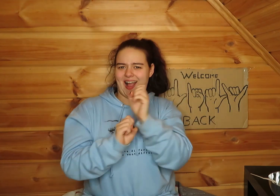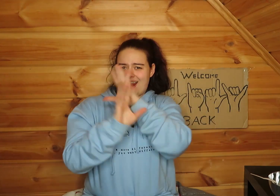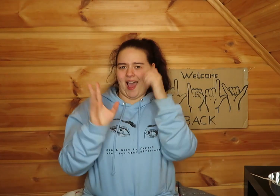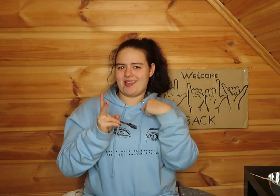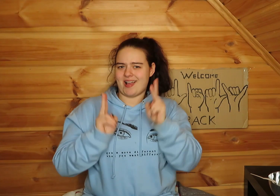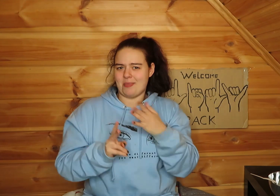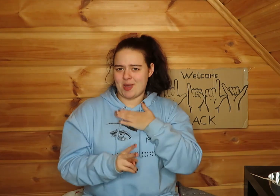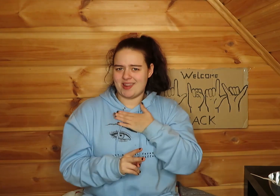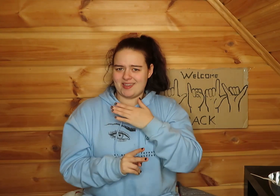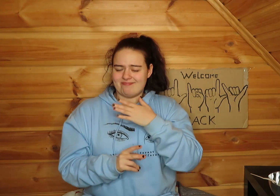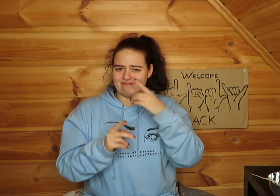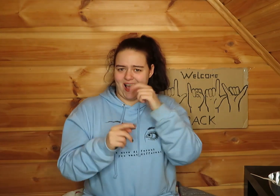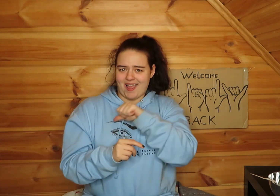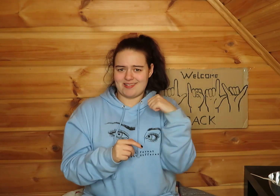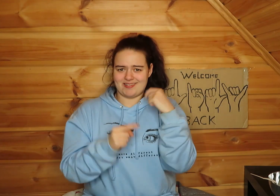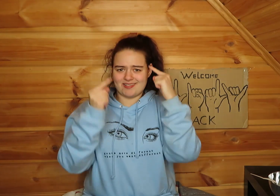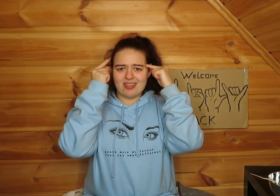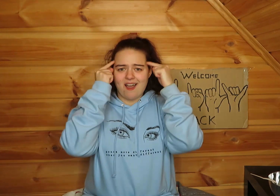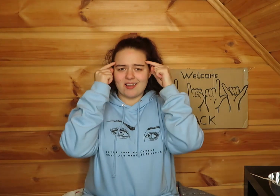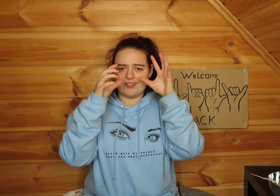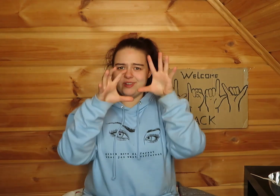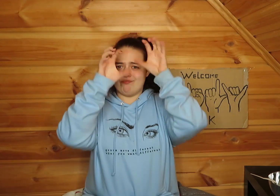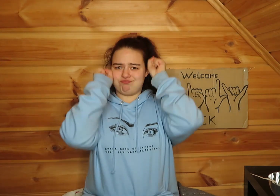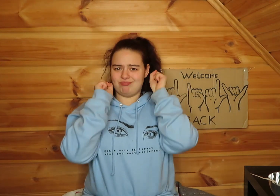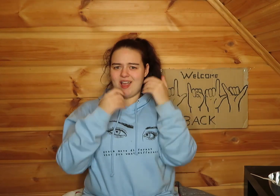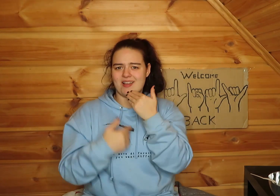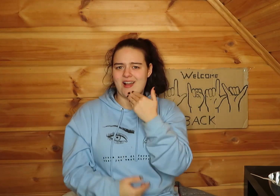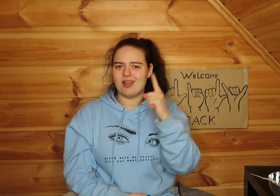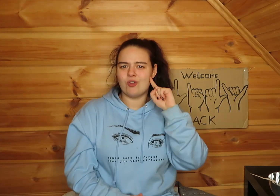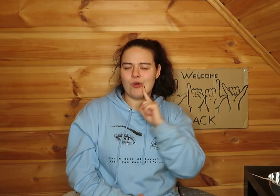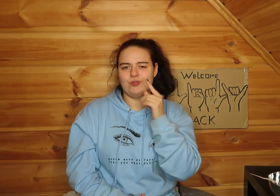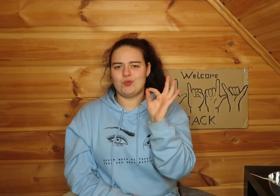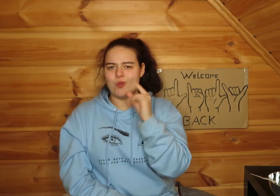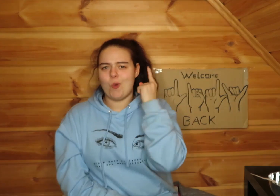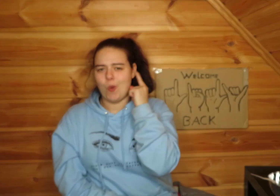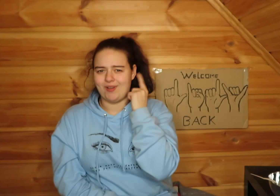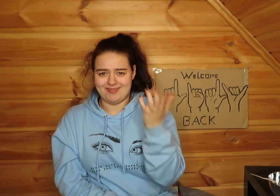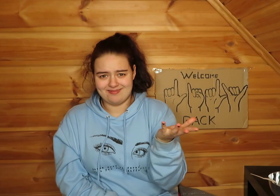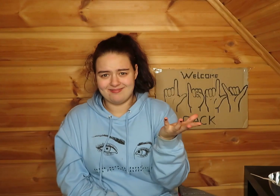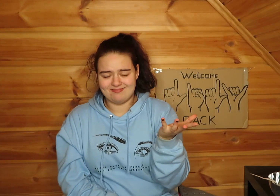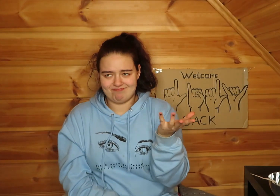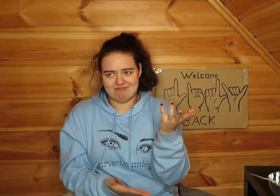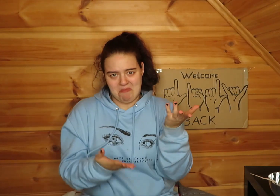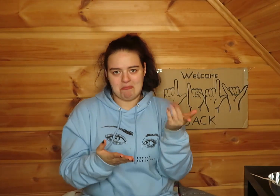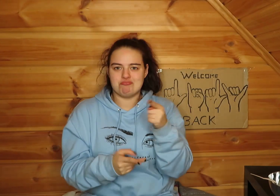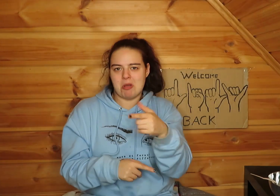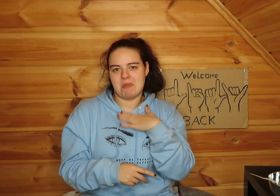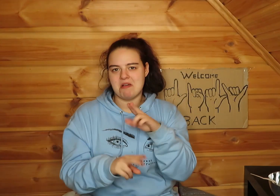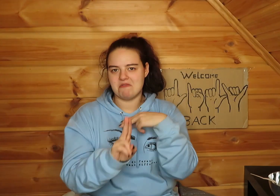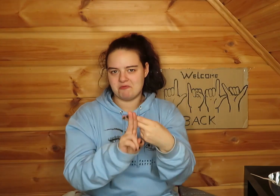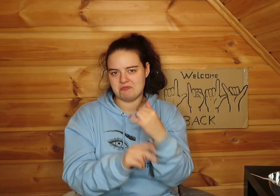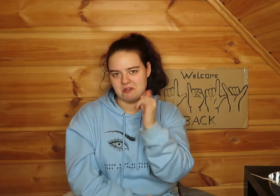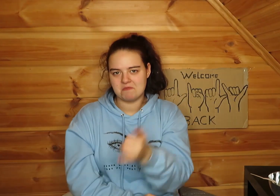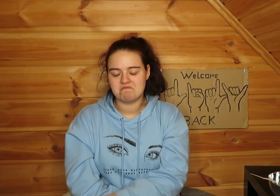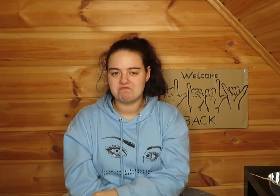And of course I „hear“ my own thoughts. So yeah that is my answer. Doesn´t matter if I am deaf or not.